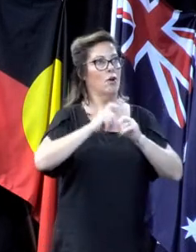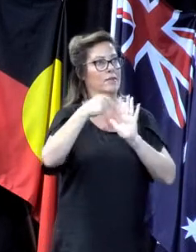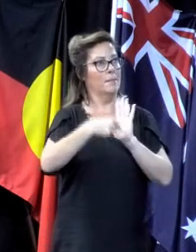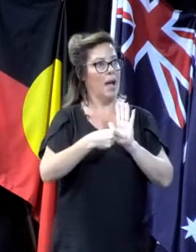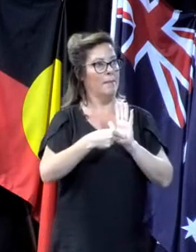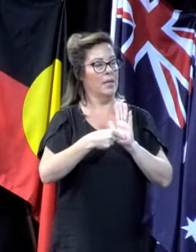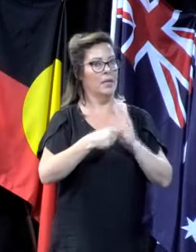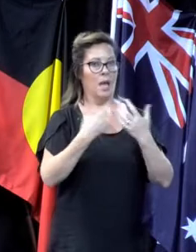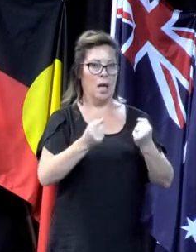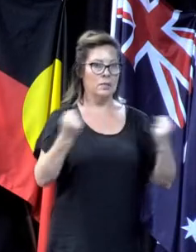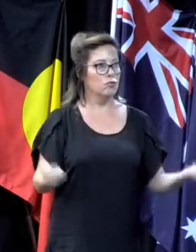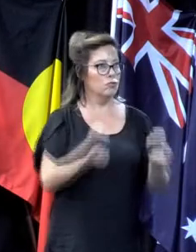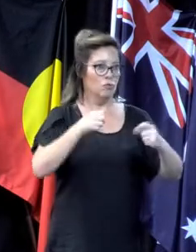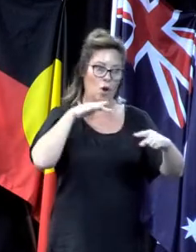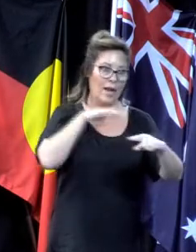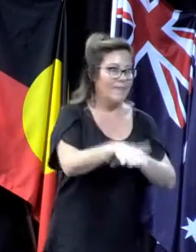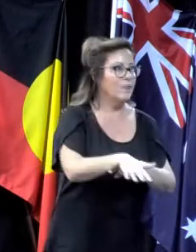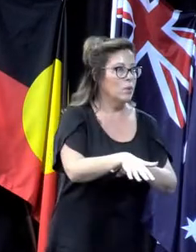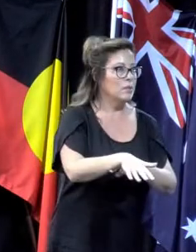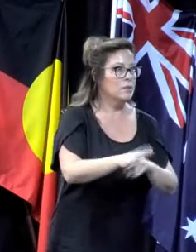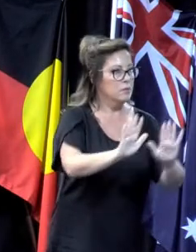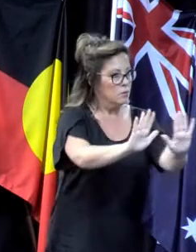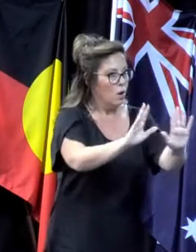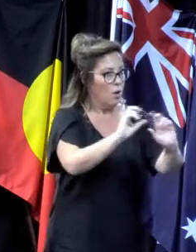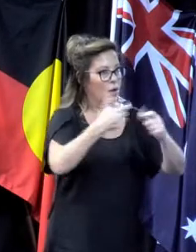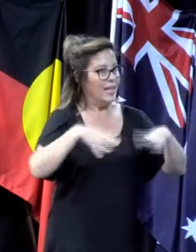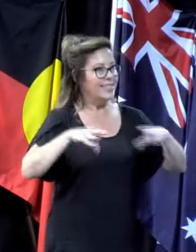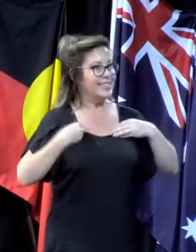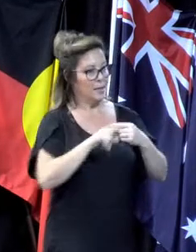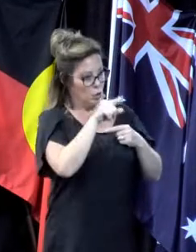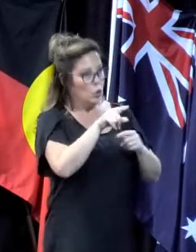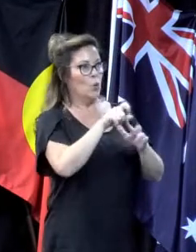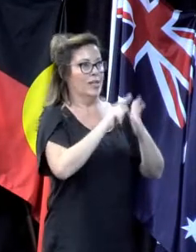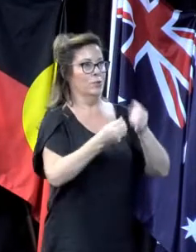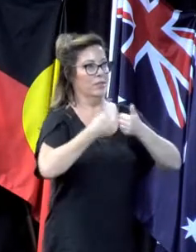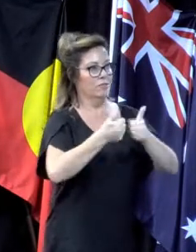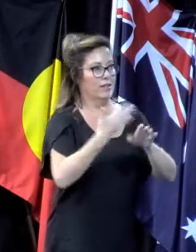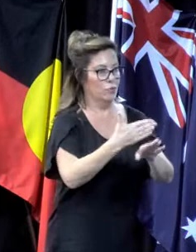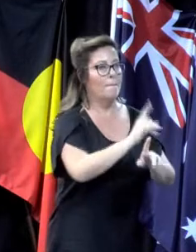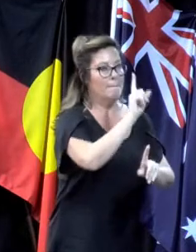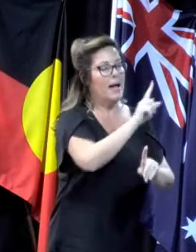So, let's just take that as a given. What else it it about Thuringowa that's able to bring it